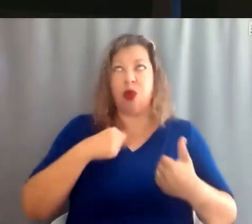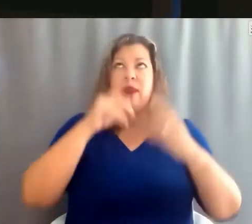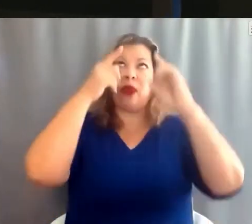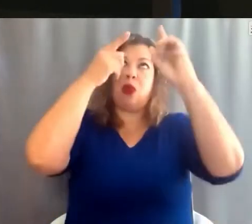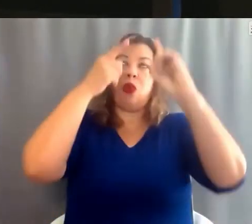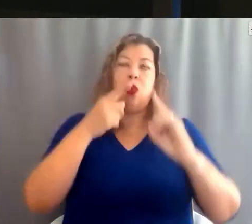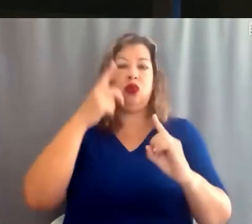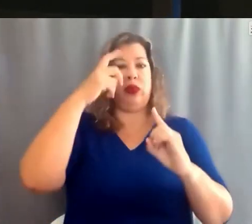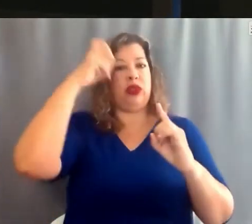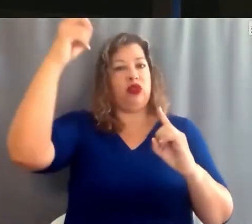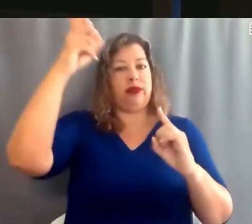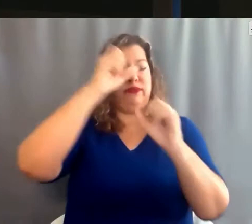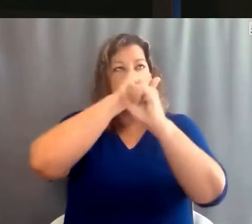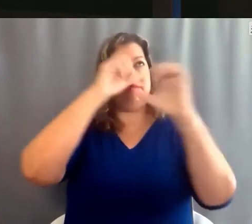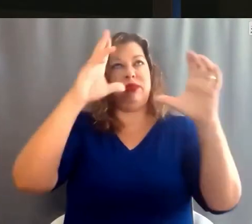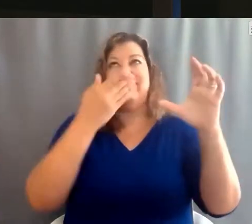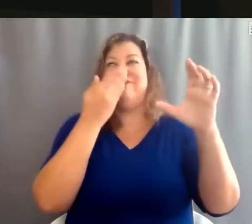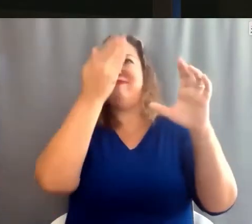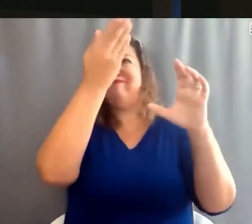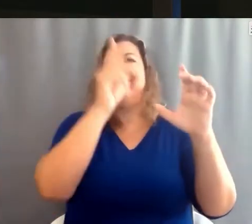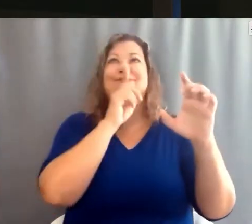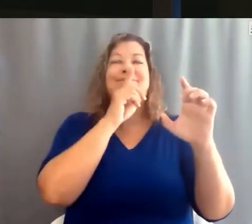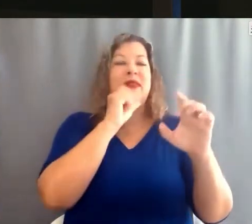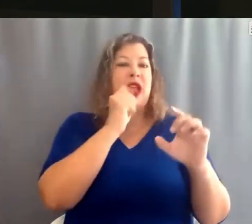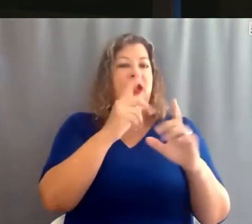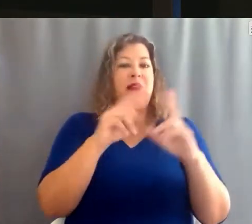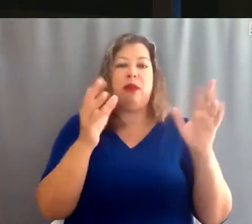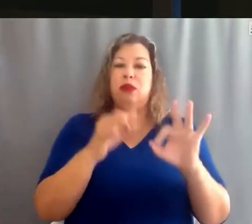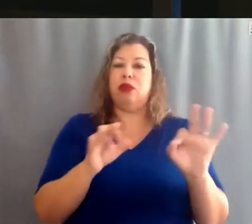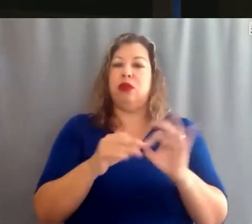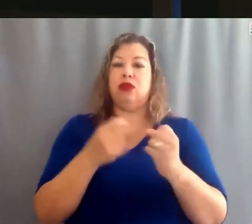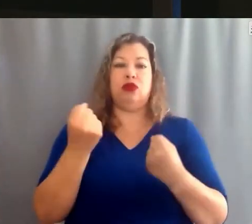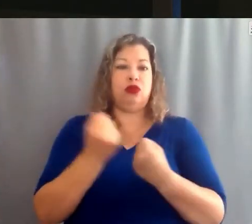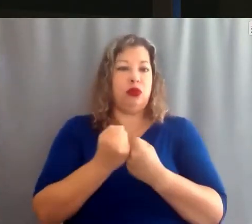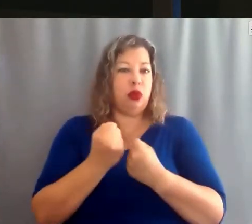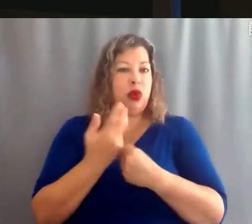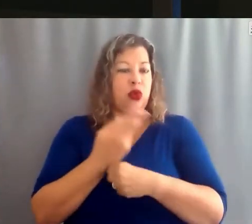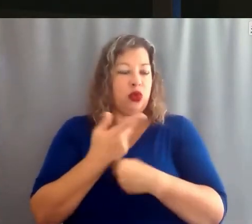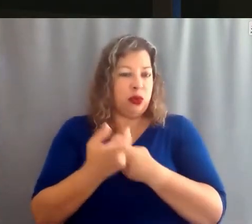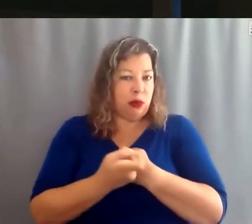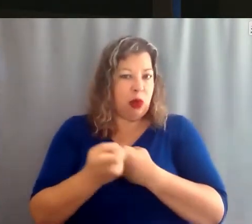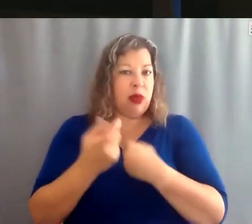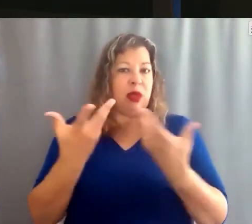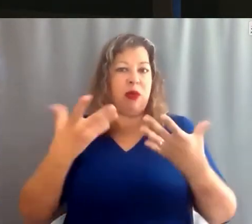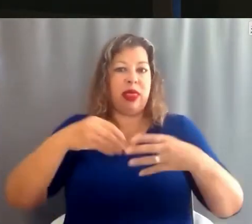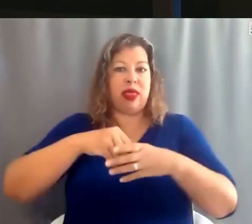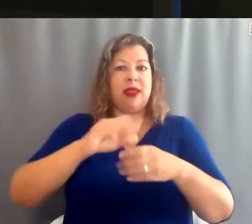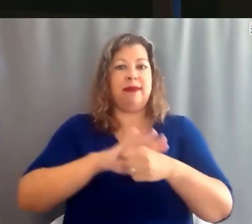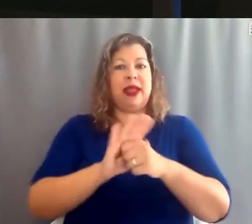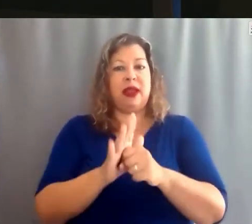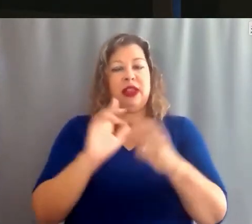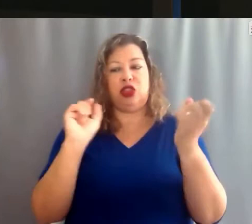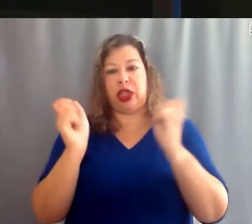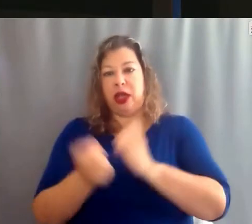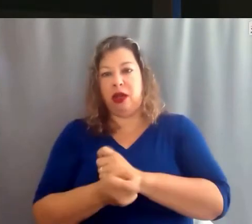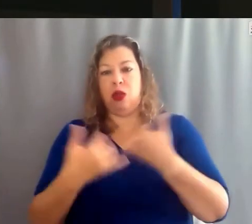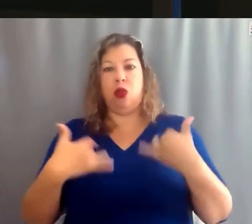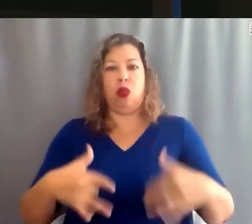It was a great opportunity for us to really support -- using this moment, within the pandemic and all the changes we've had to kind of adjust to -- to create